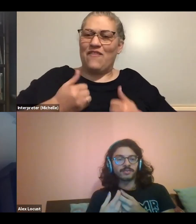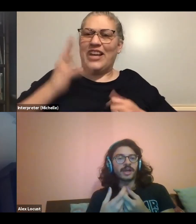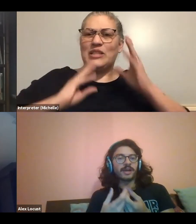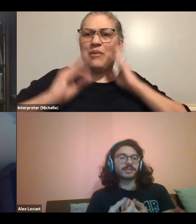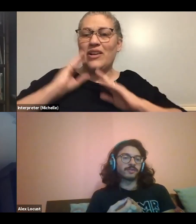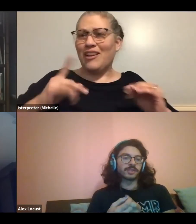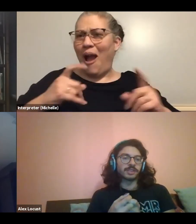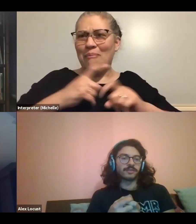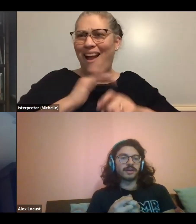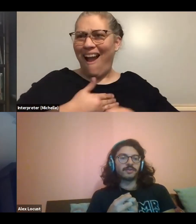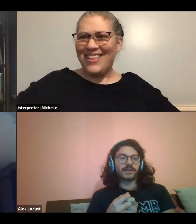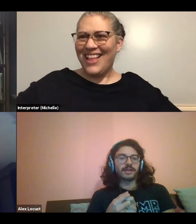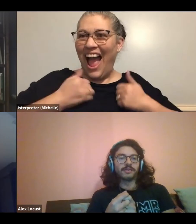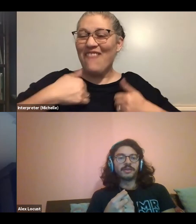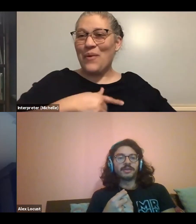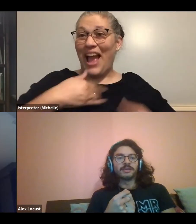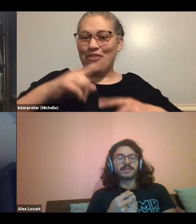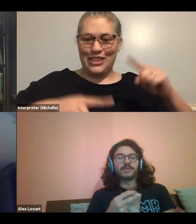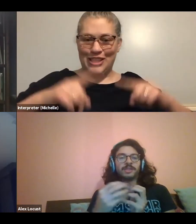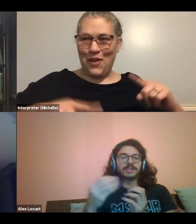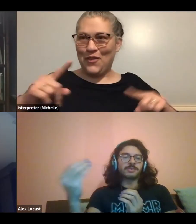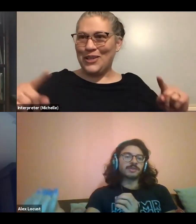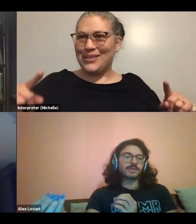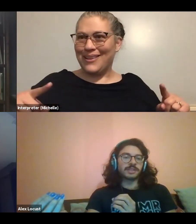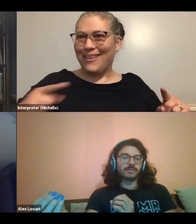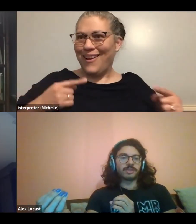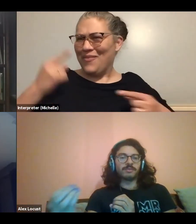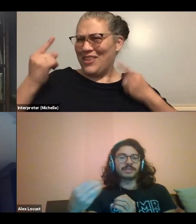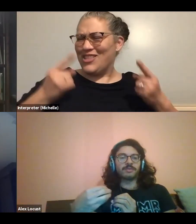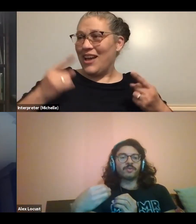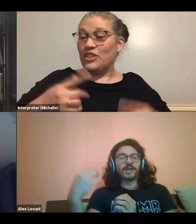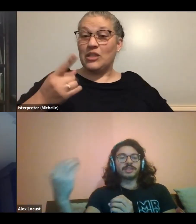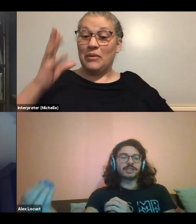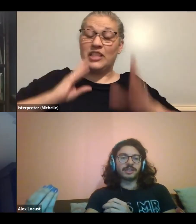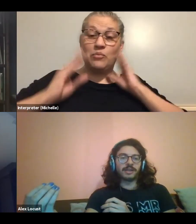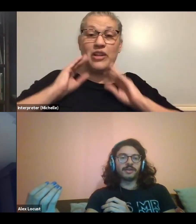Alex Locust: Like a person first perspective around a film right they want to see someone's person hood celebrated.